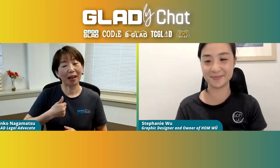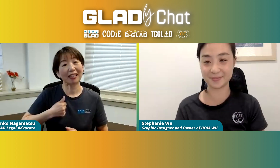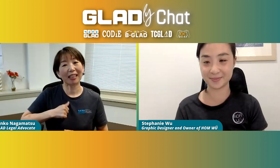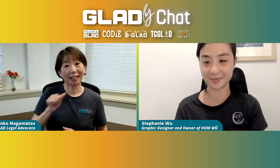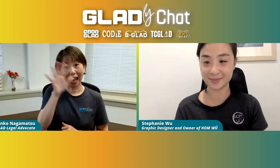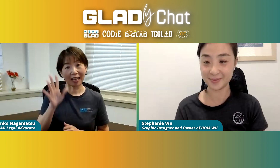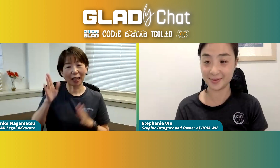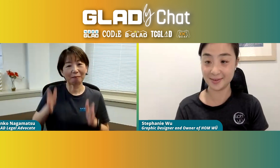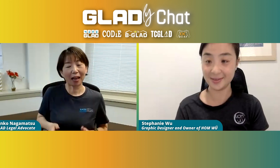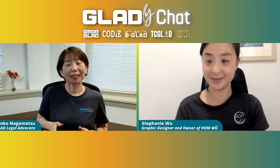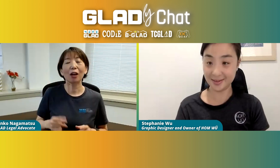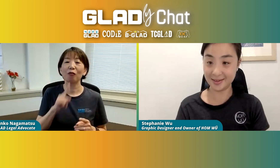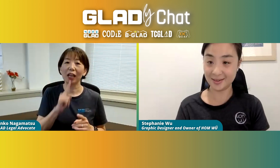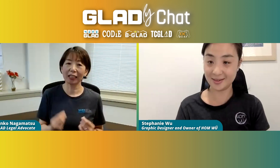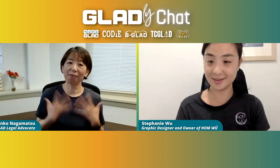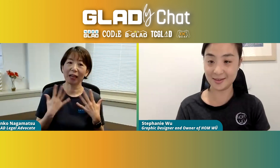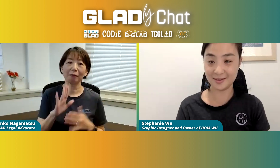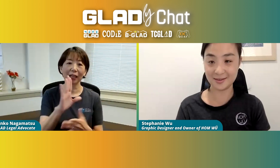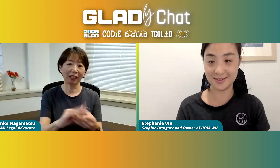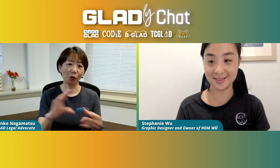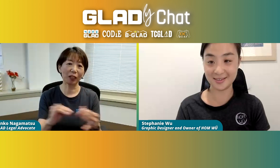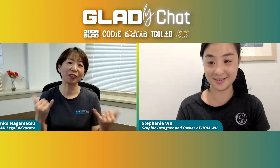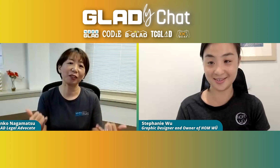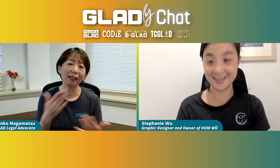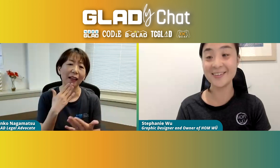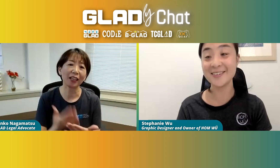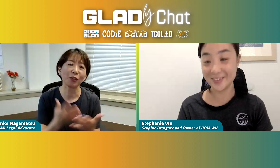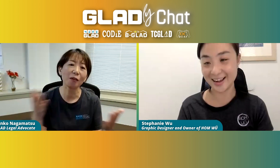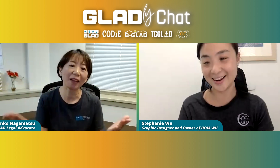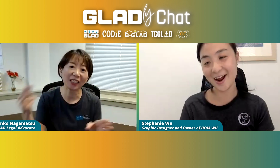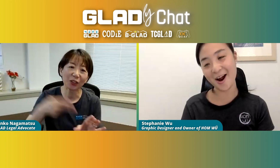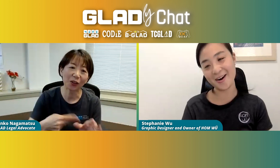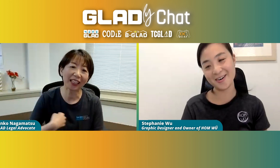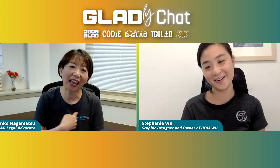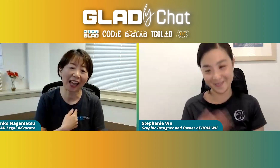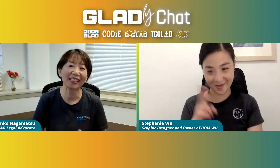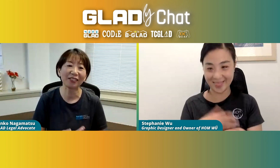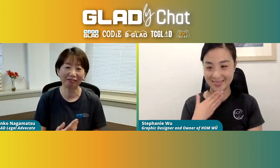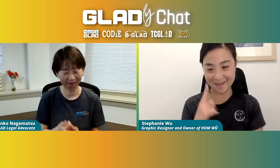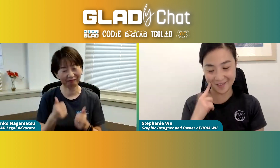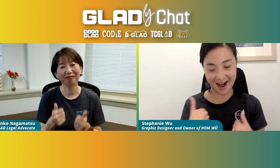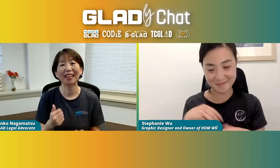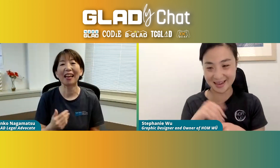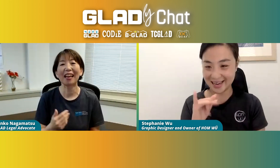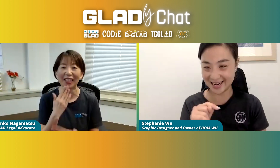As an Asian person myself, I am inspired by your stories today. Thank you so much for joining us. Of course, thank you for having me!